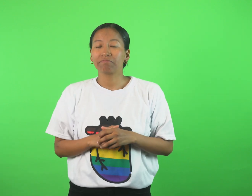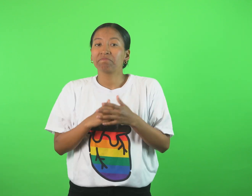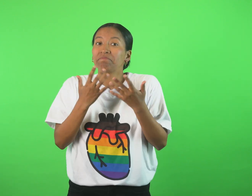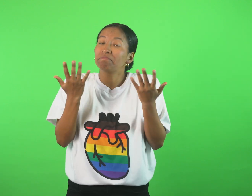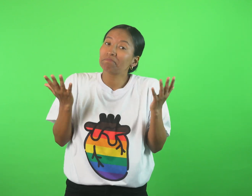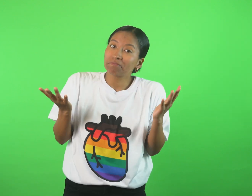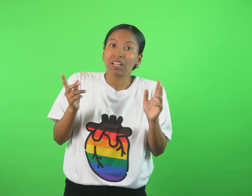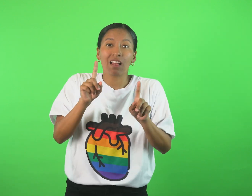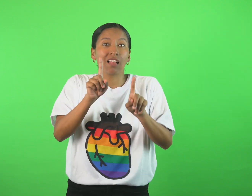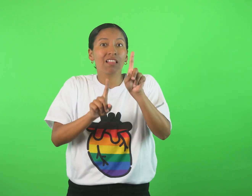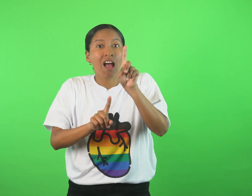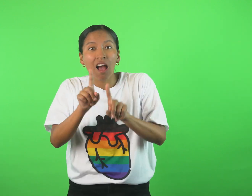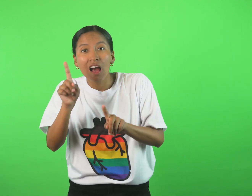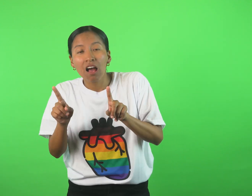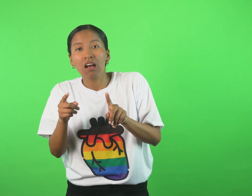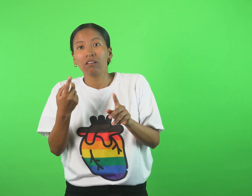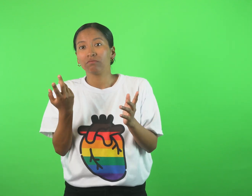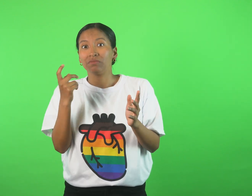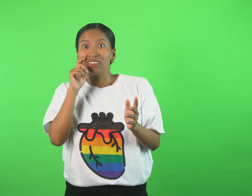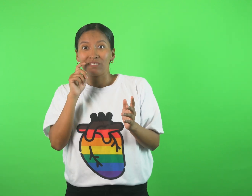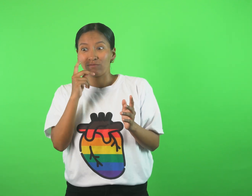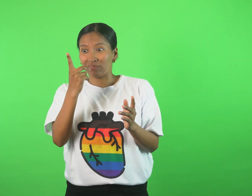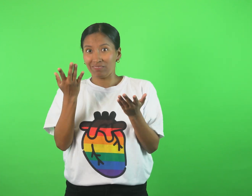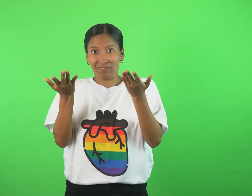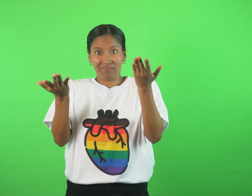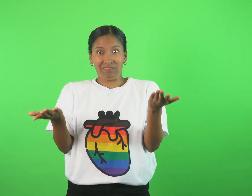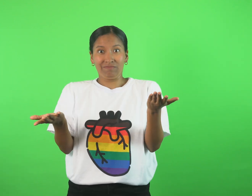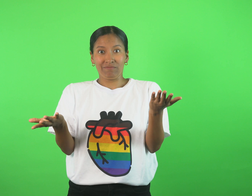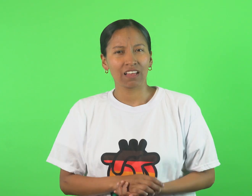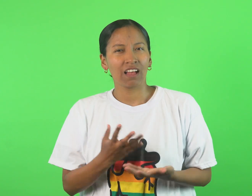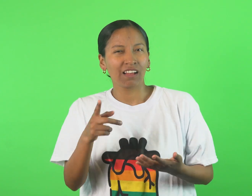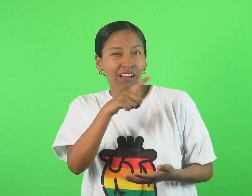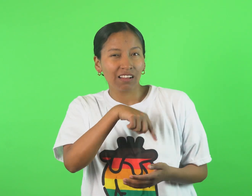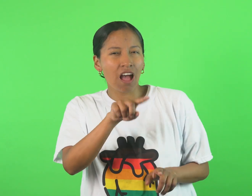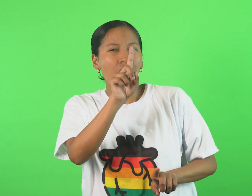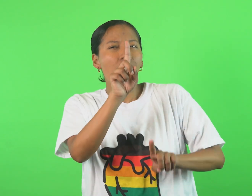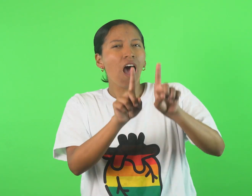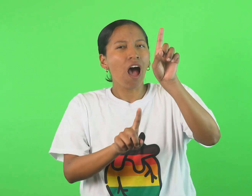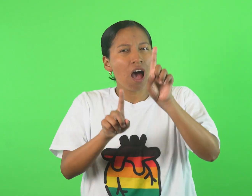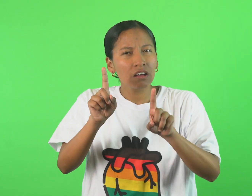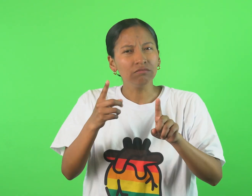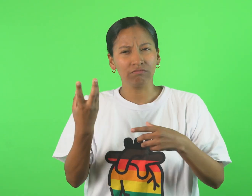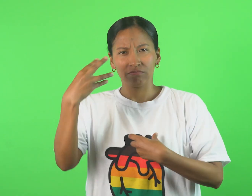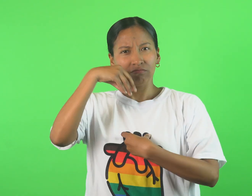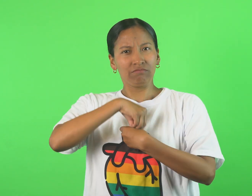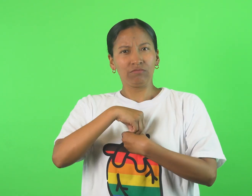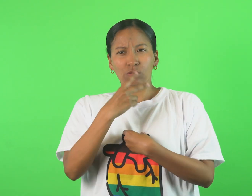based on their sex characteristics. Some people have a unique combination